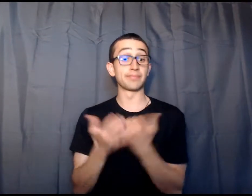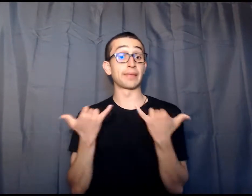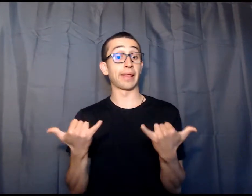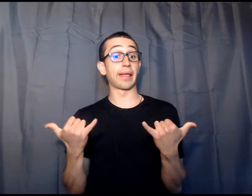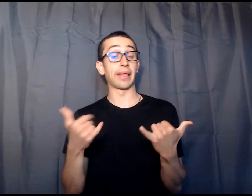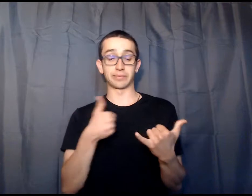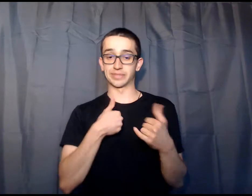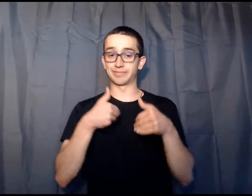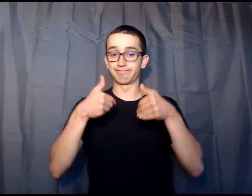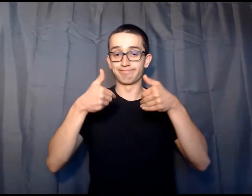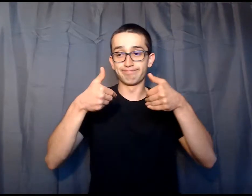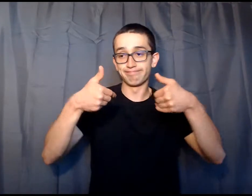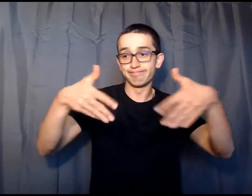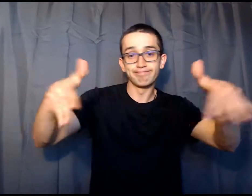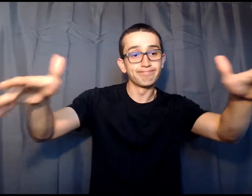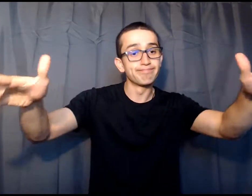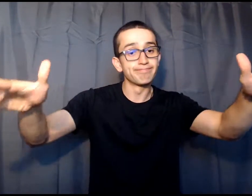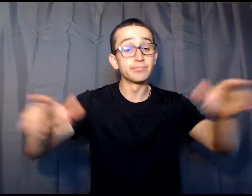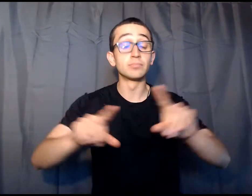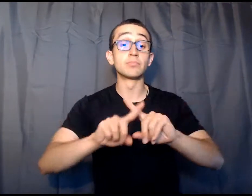Go on your way;